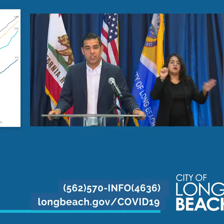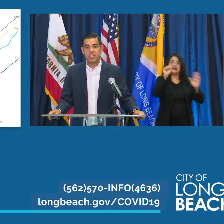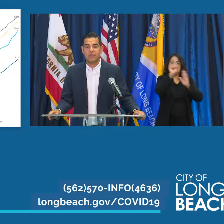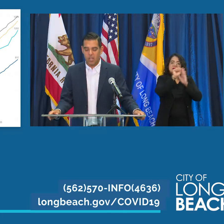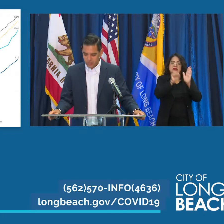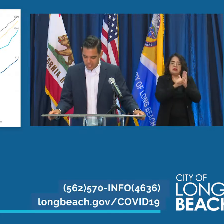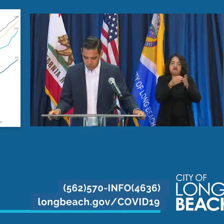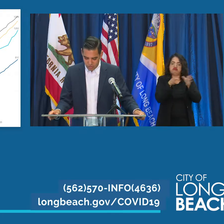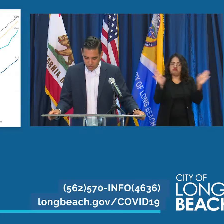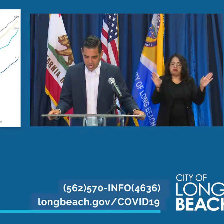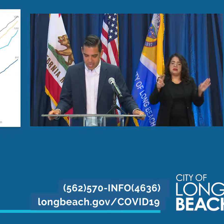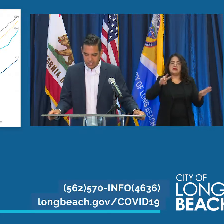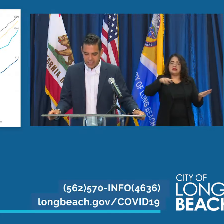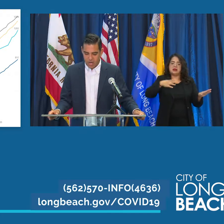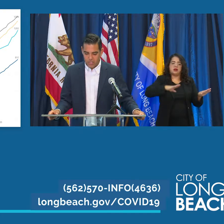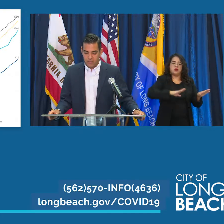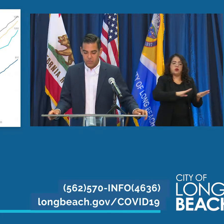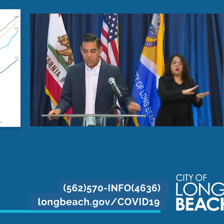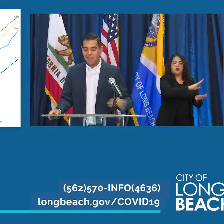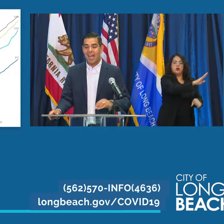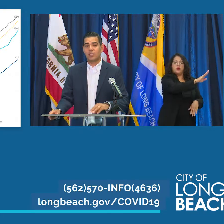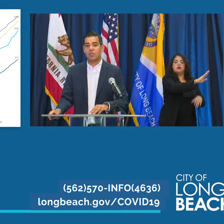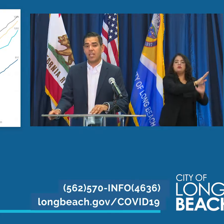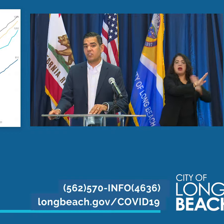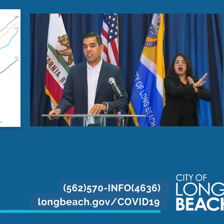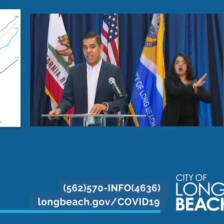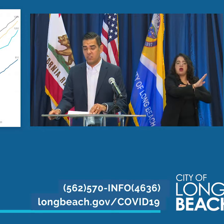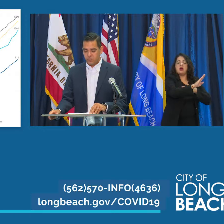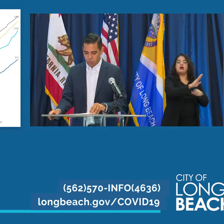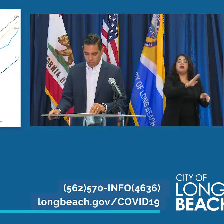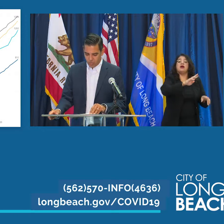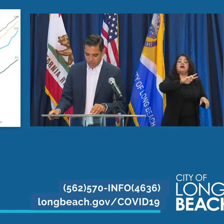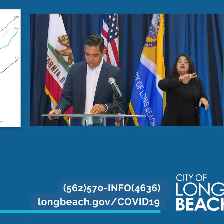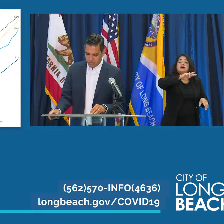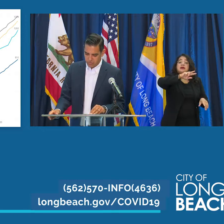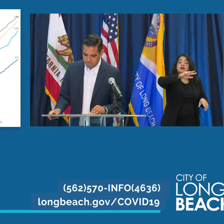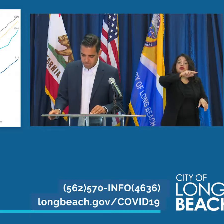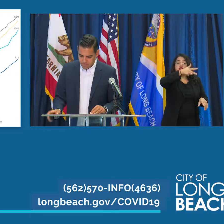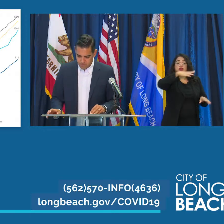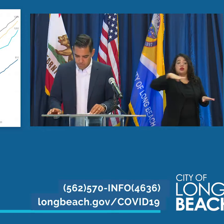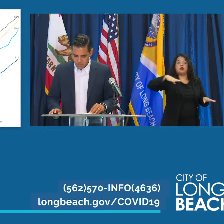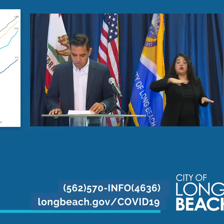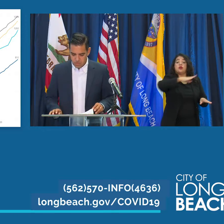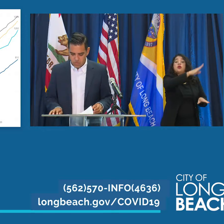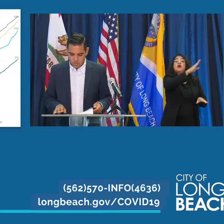City of Los Angeles and LA County, as it relates to cases per a hundred thousand.